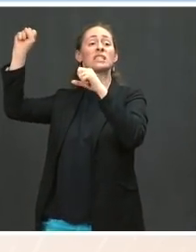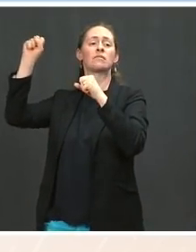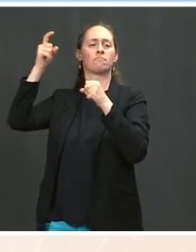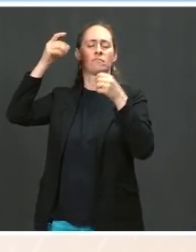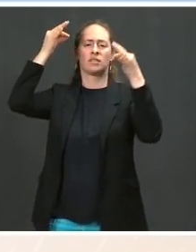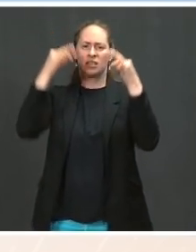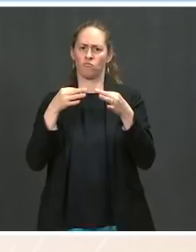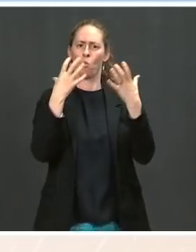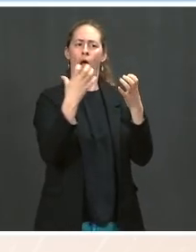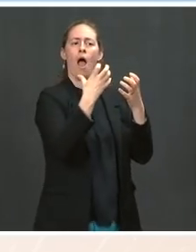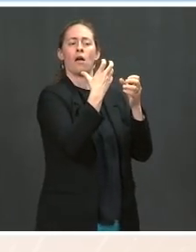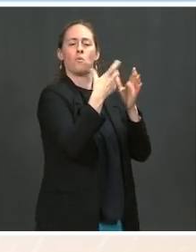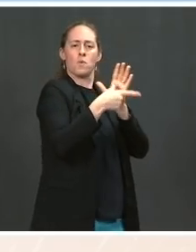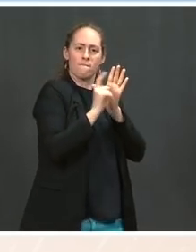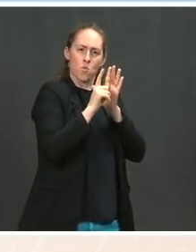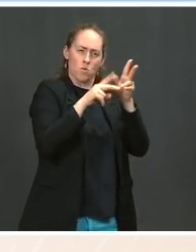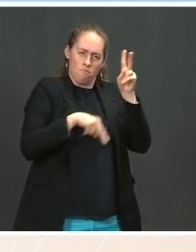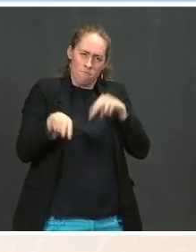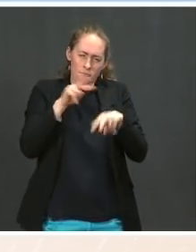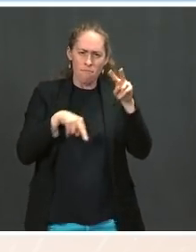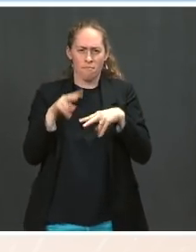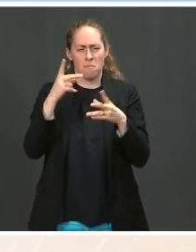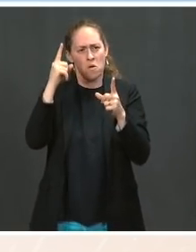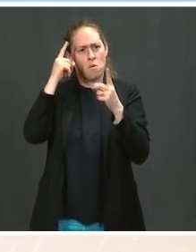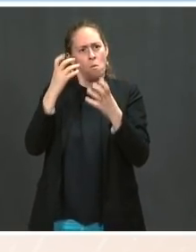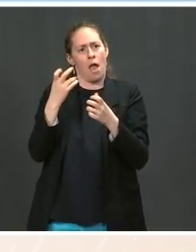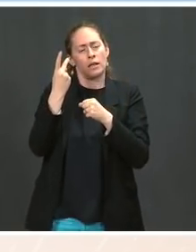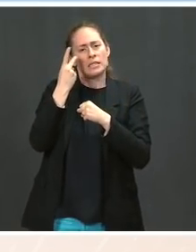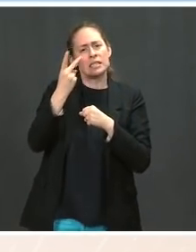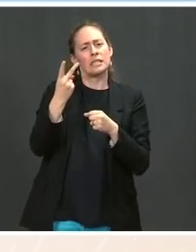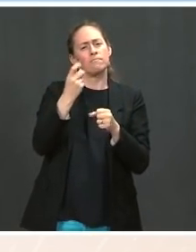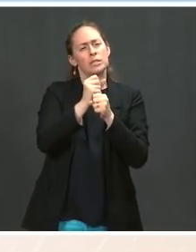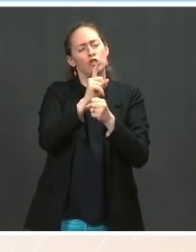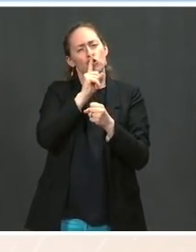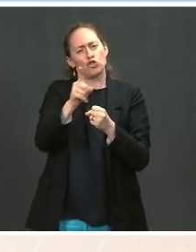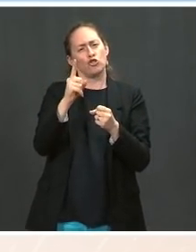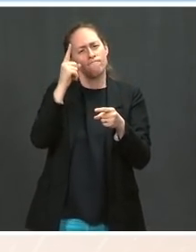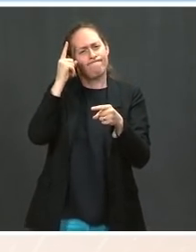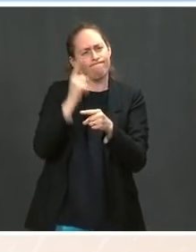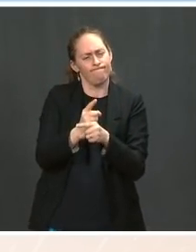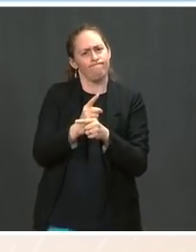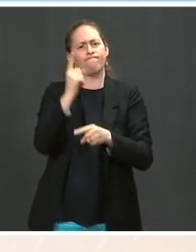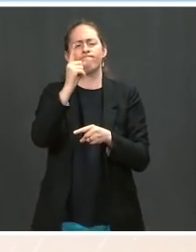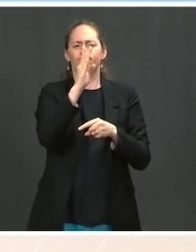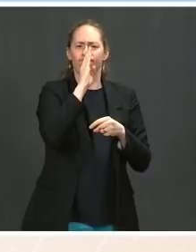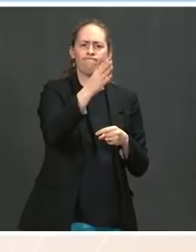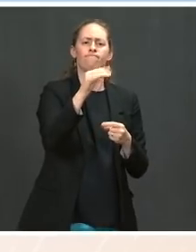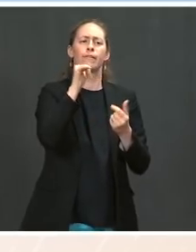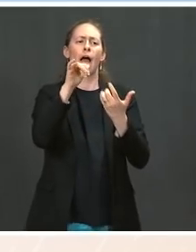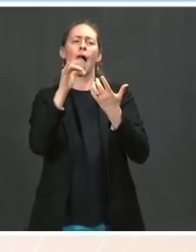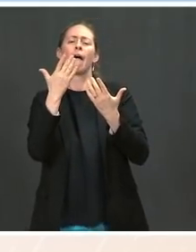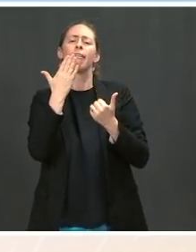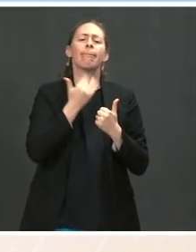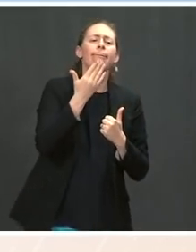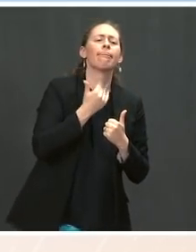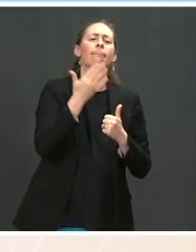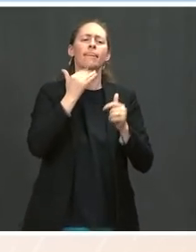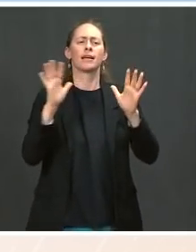He welcomed ideas, welcomed differences of points of view, and he was provided with a clear-eyed assessment about the best path forward.